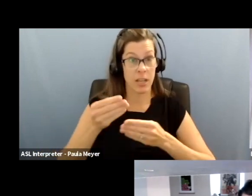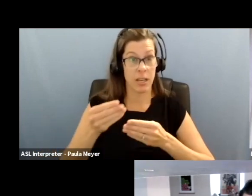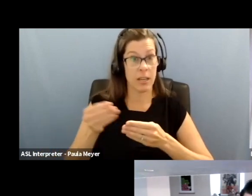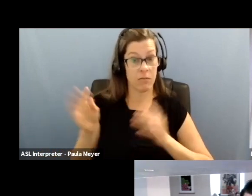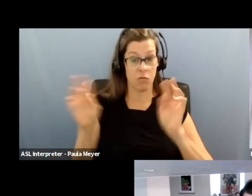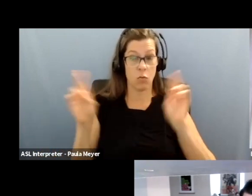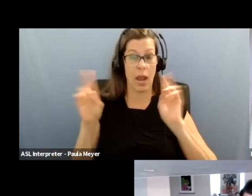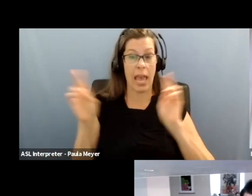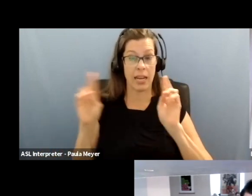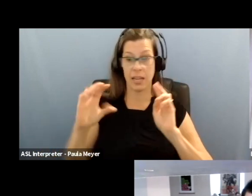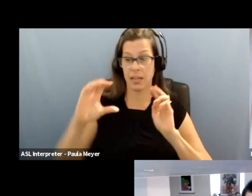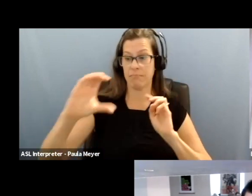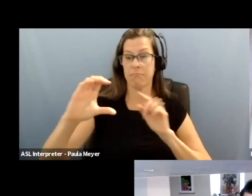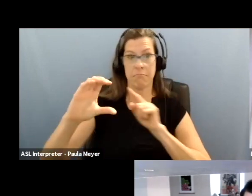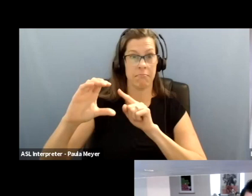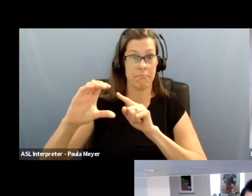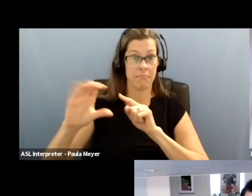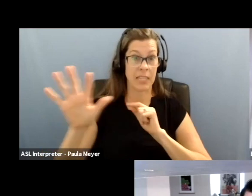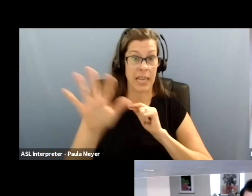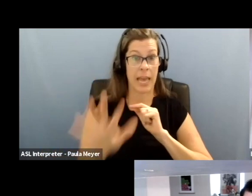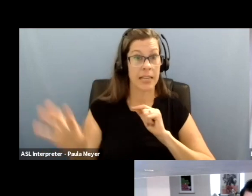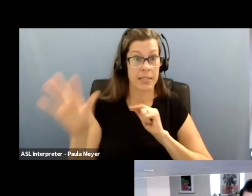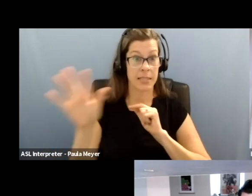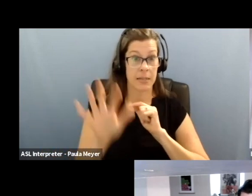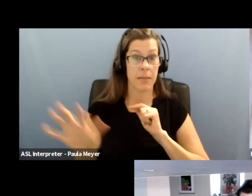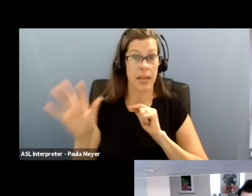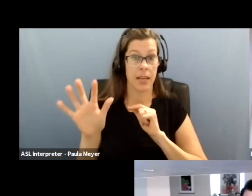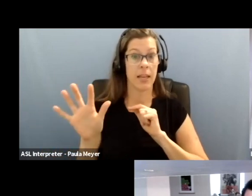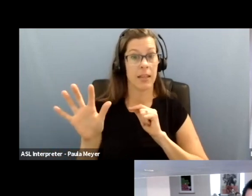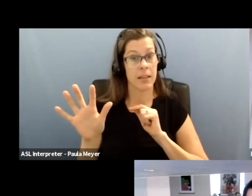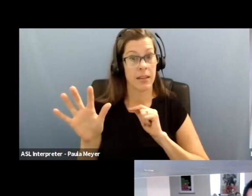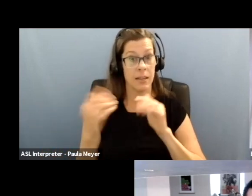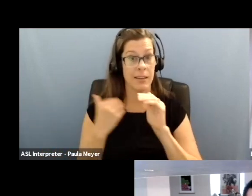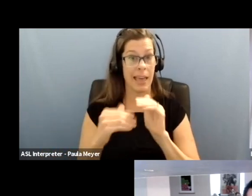looking for a ballpark estimate. I mean, I'd say it's good to budget at least $100 per event.